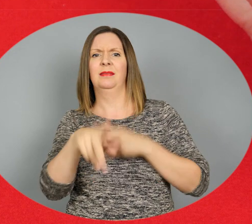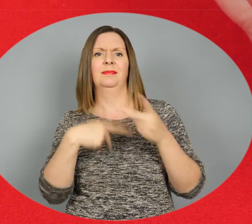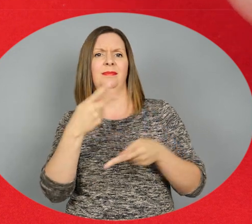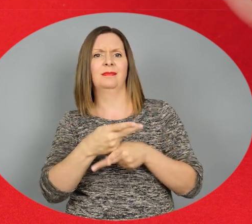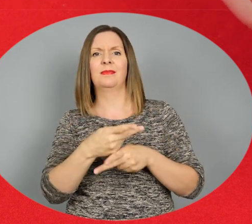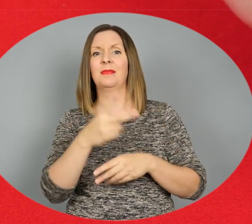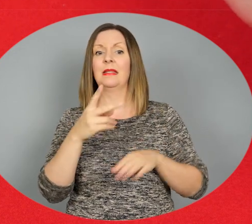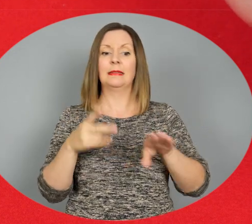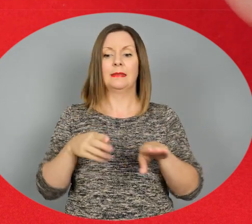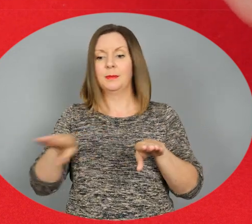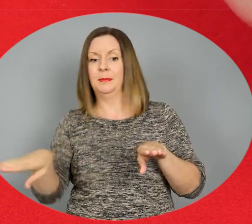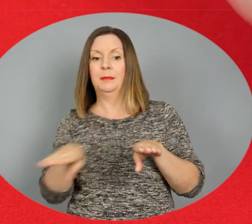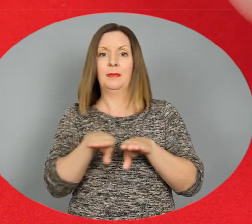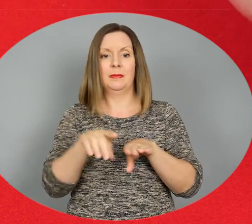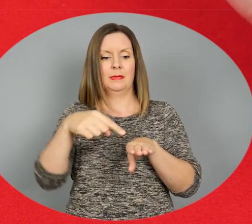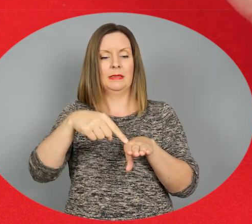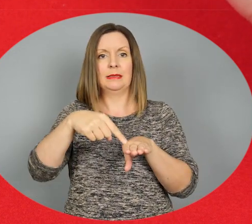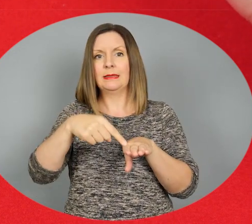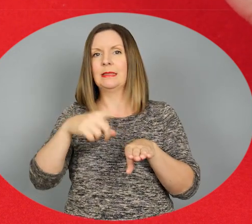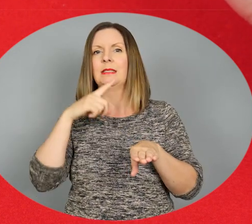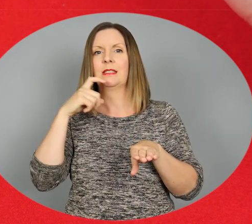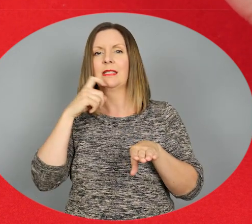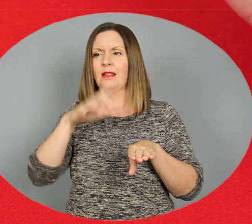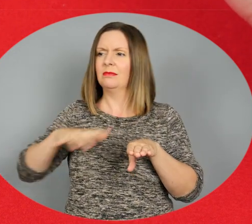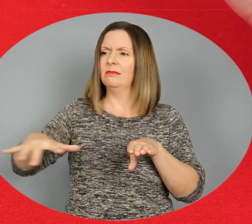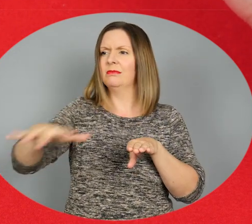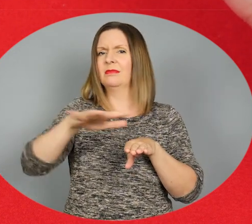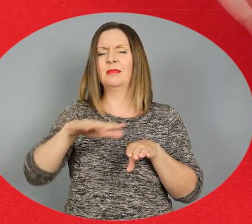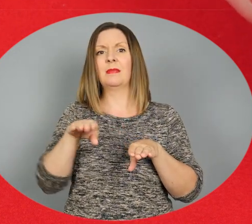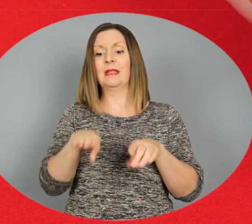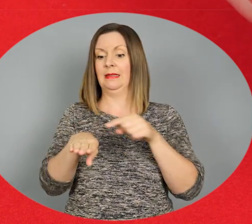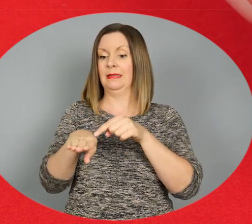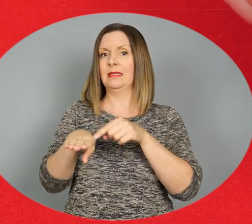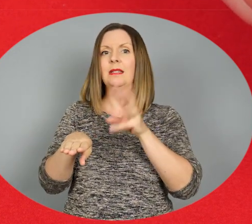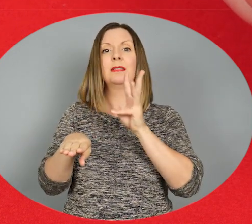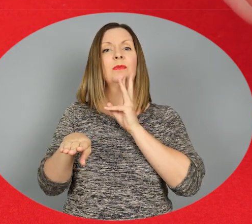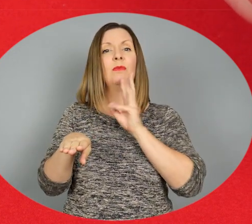to match the sides with the other sides already on the planet. So I can have a glacier here,